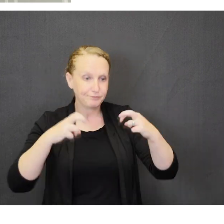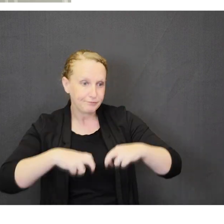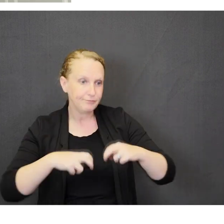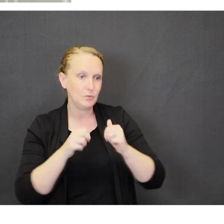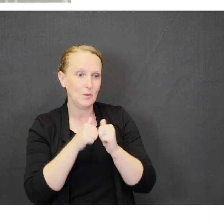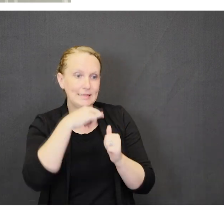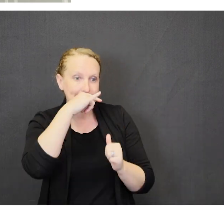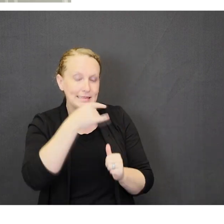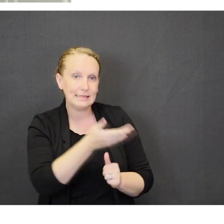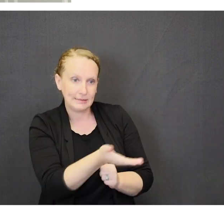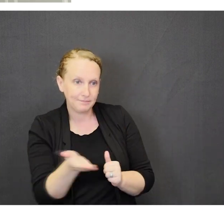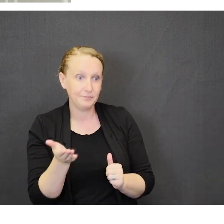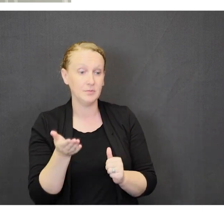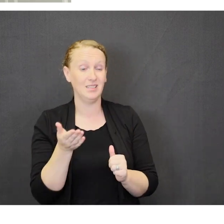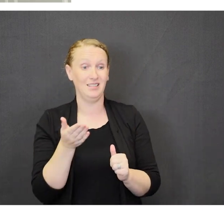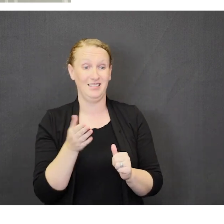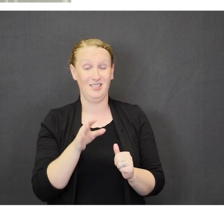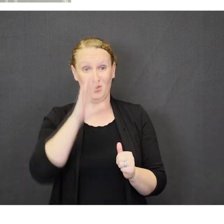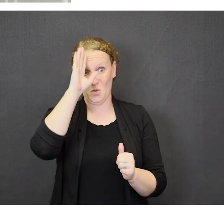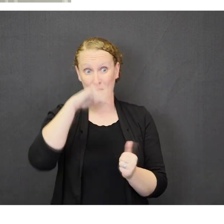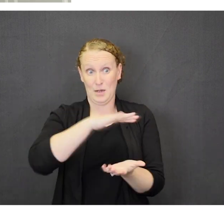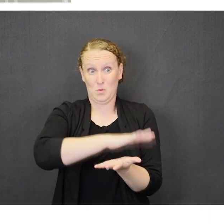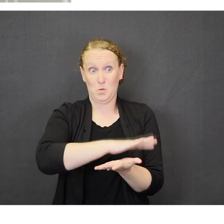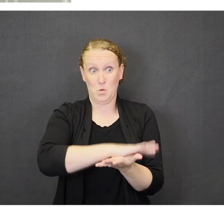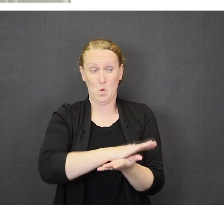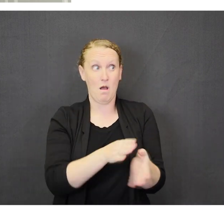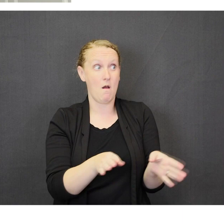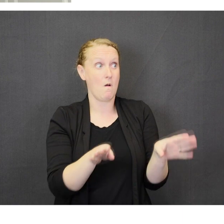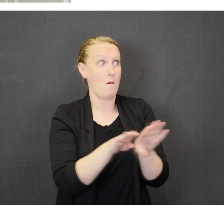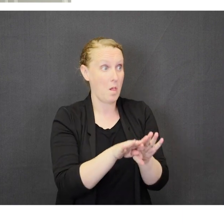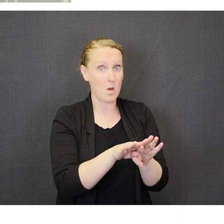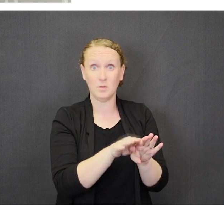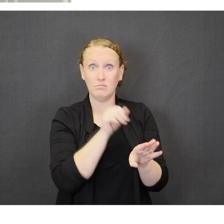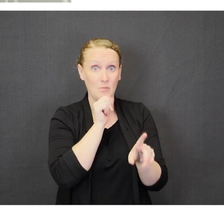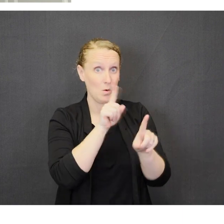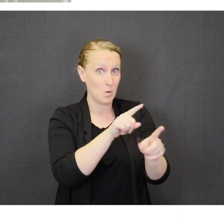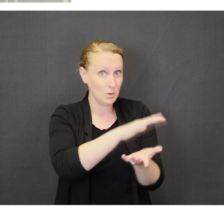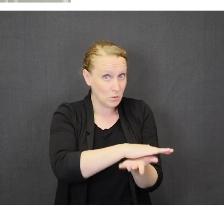home for an extended period of time and schools canceled here's what we're going